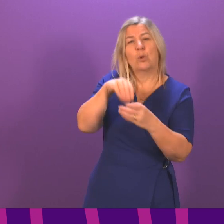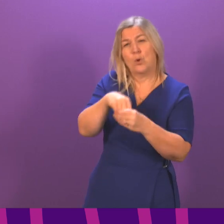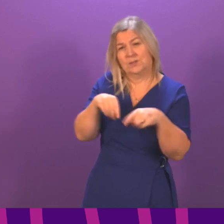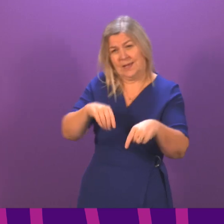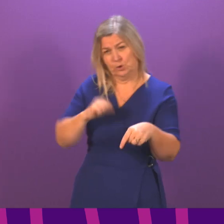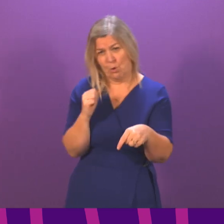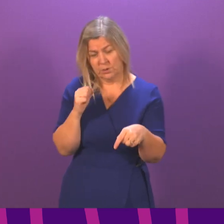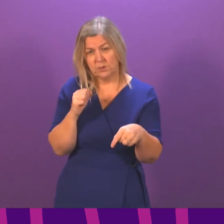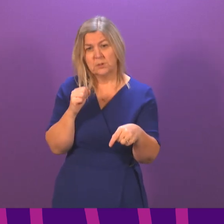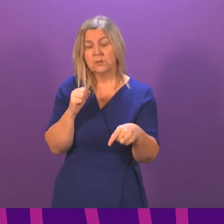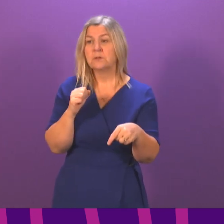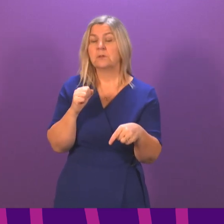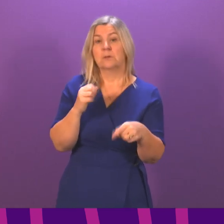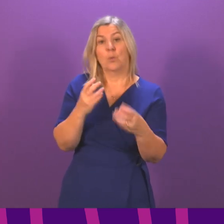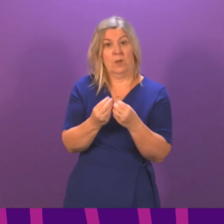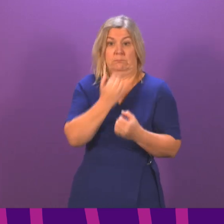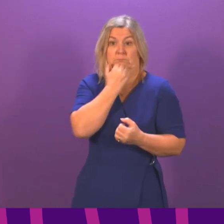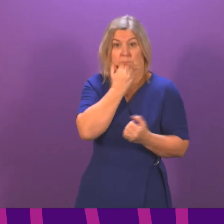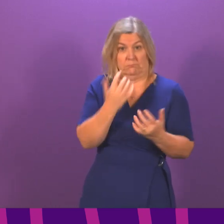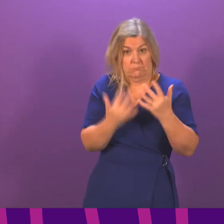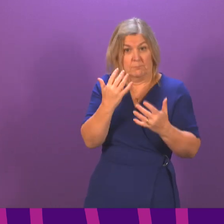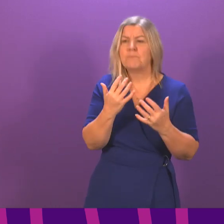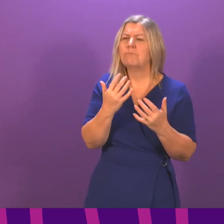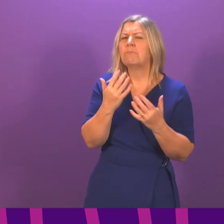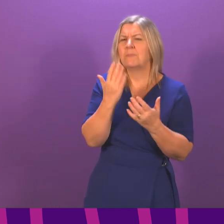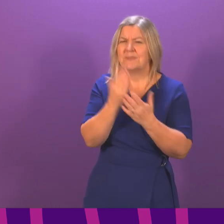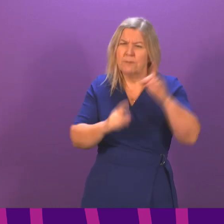As with all national figures, there will be local variations within them. However, it